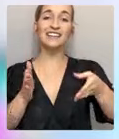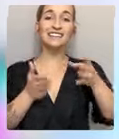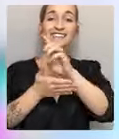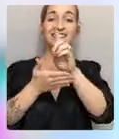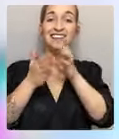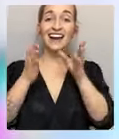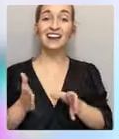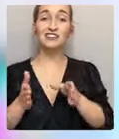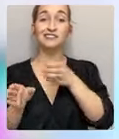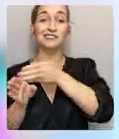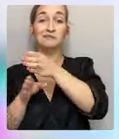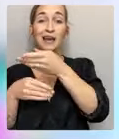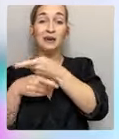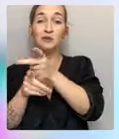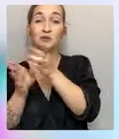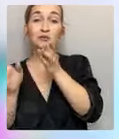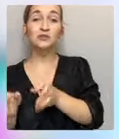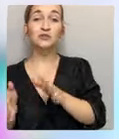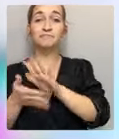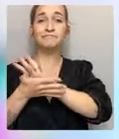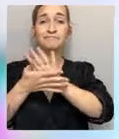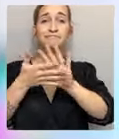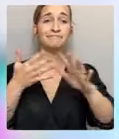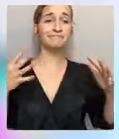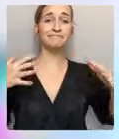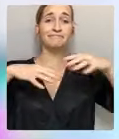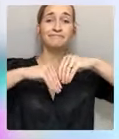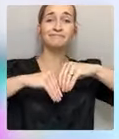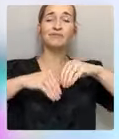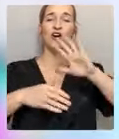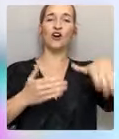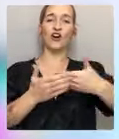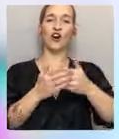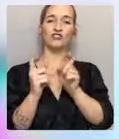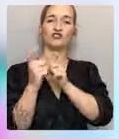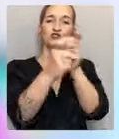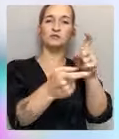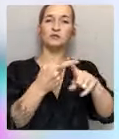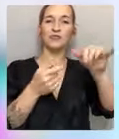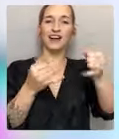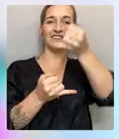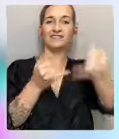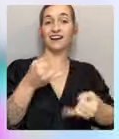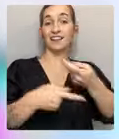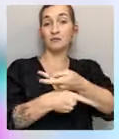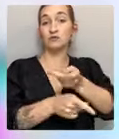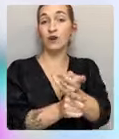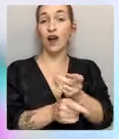and me, producers. And yeah, we all contribute to the final product,